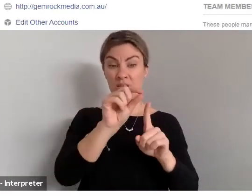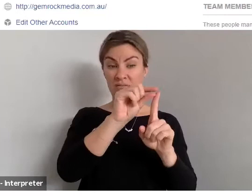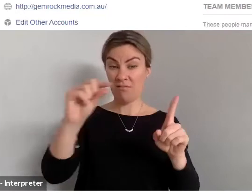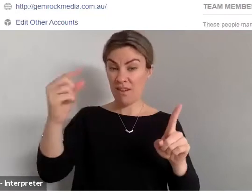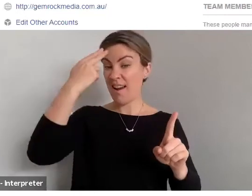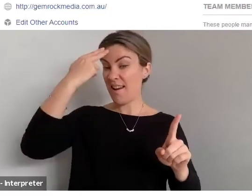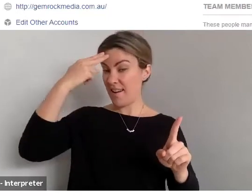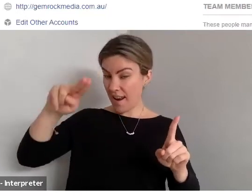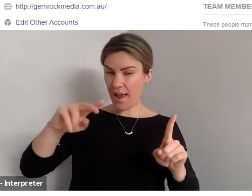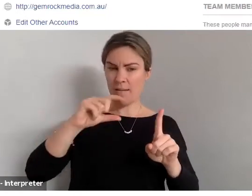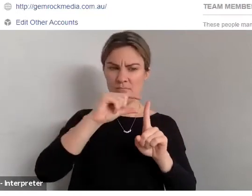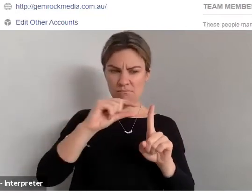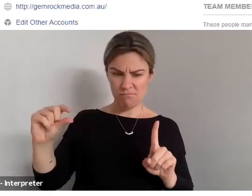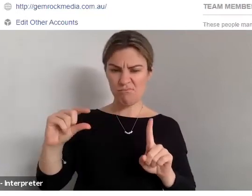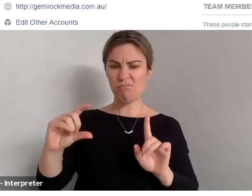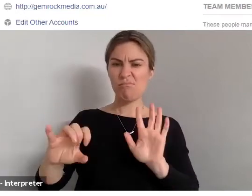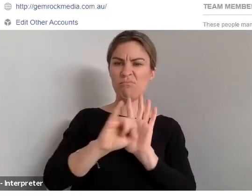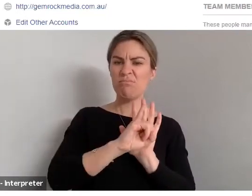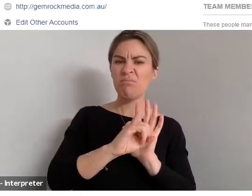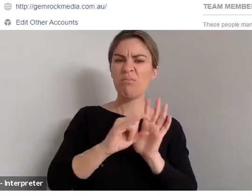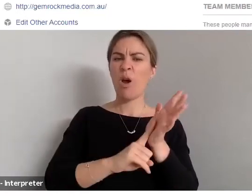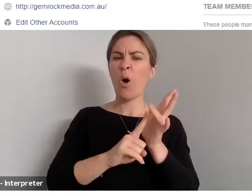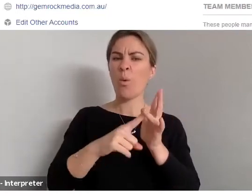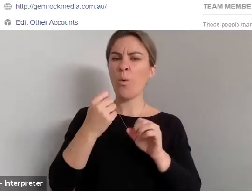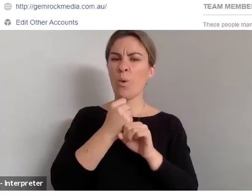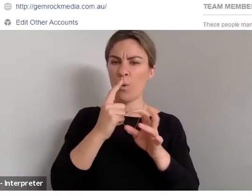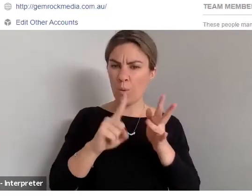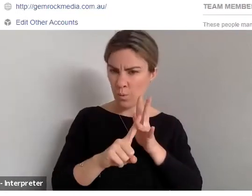this logo, it will really be able to let people find you.